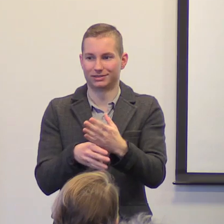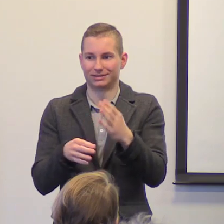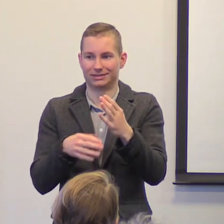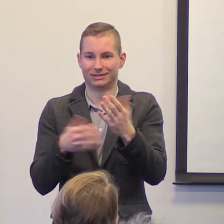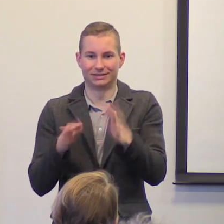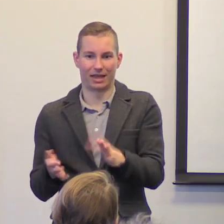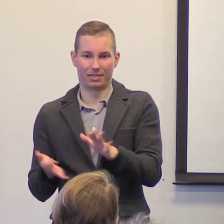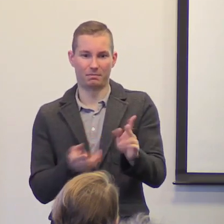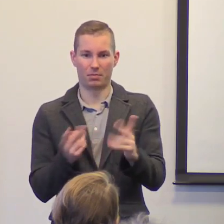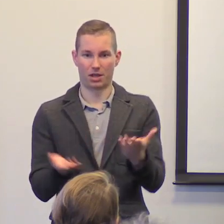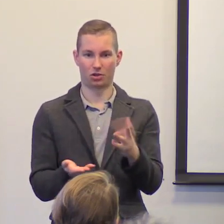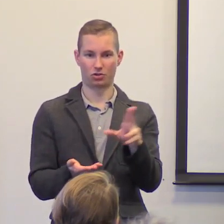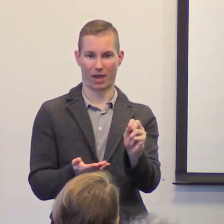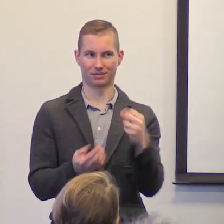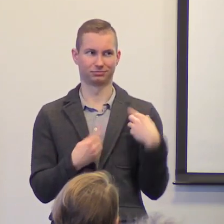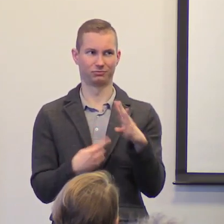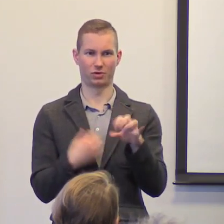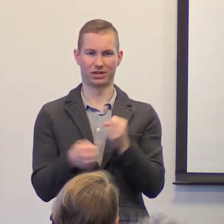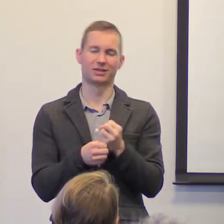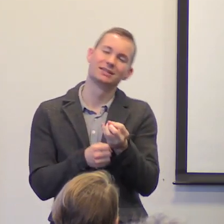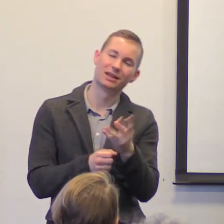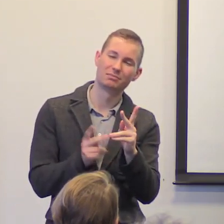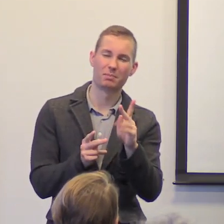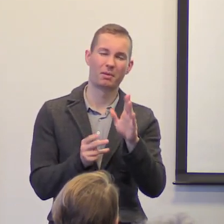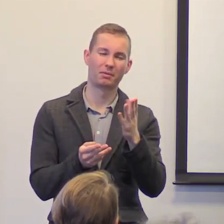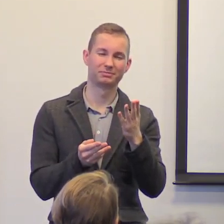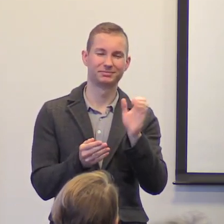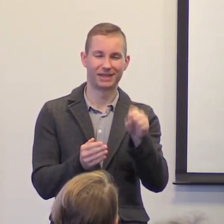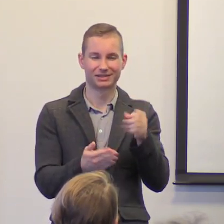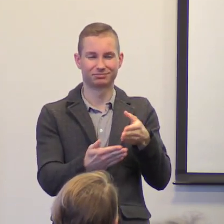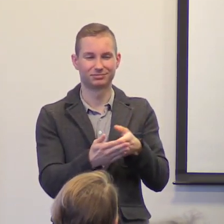There are some people who've been charged with various crimes, but there's really no